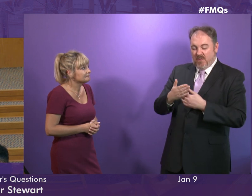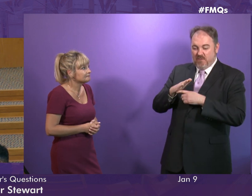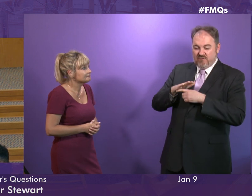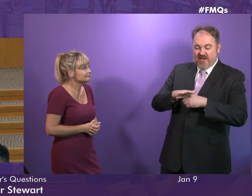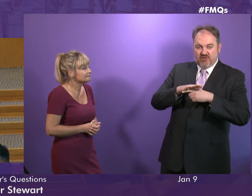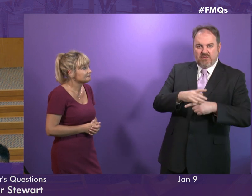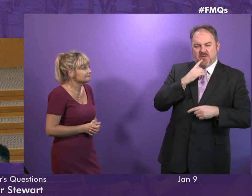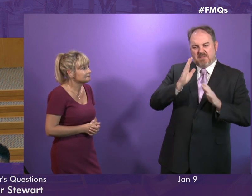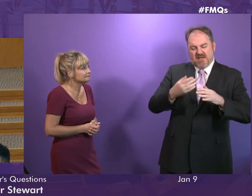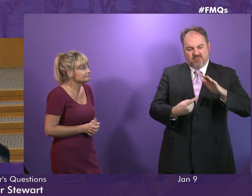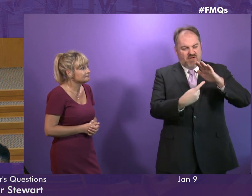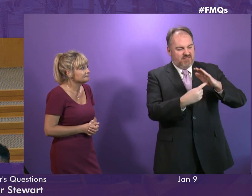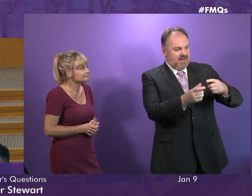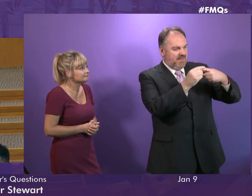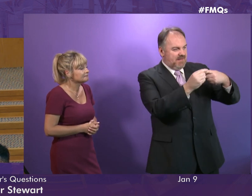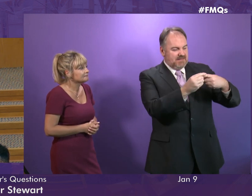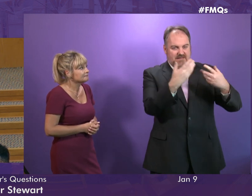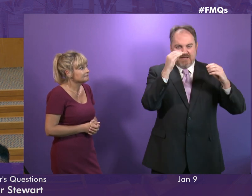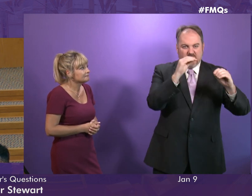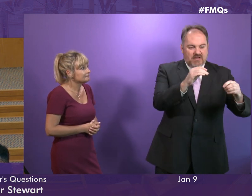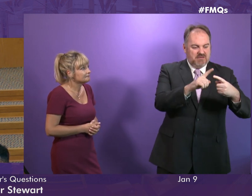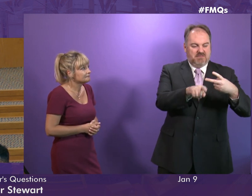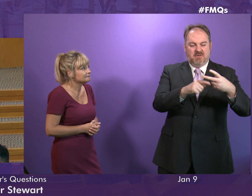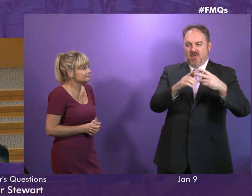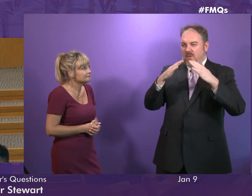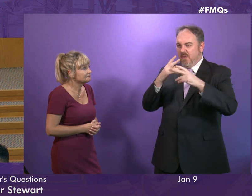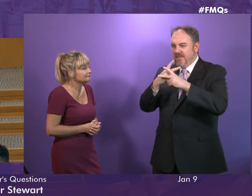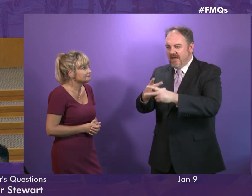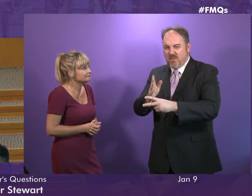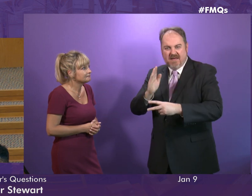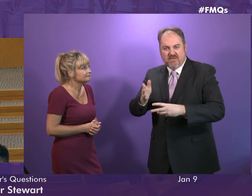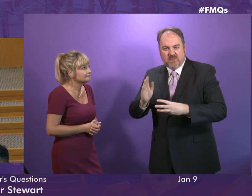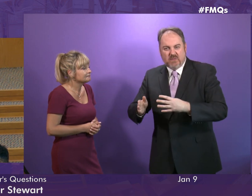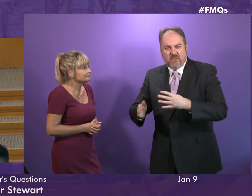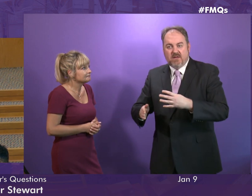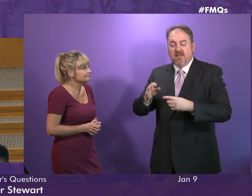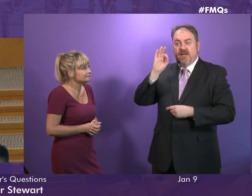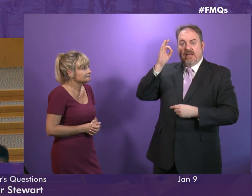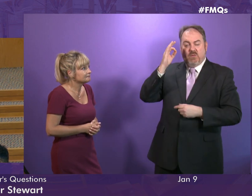through its priorities on education and home care, which are having a detrimental effect on their finances.